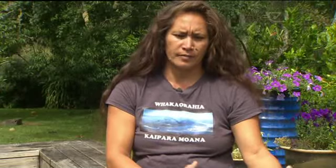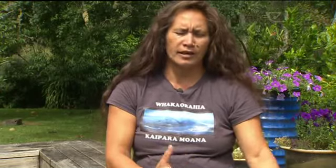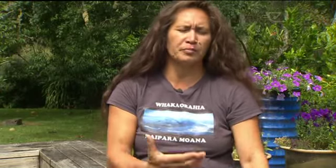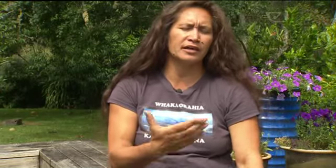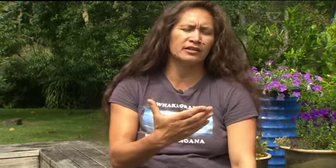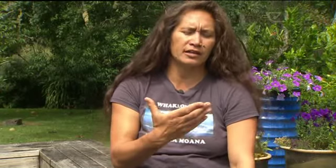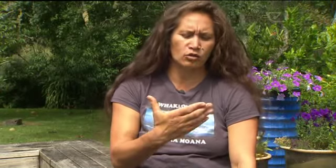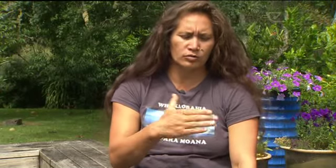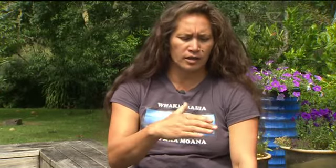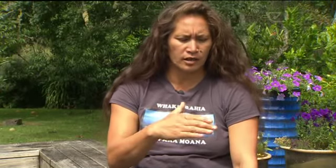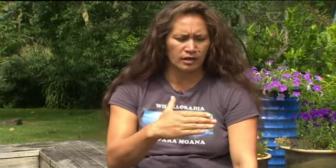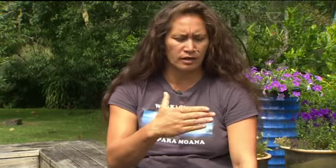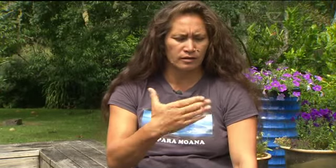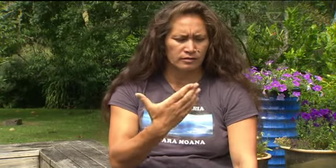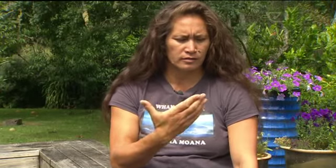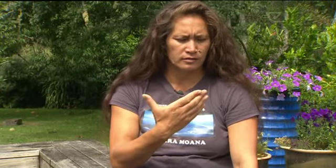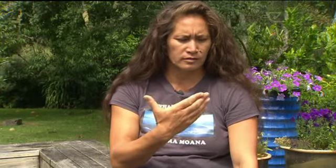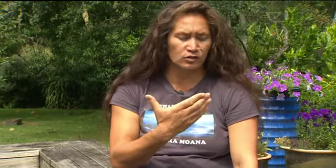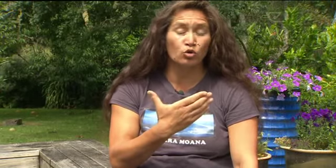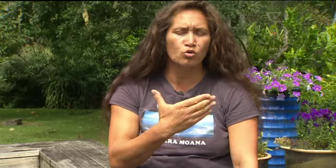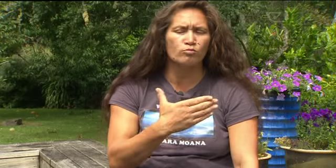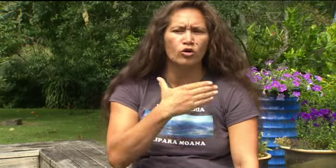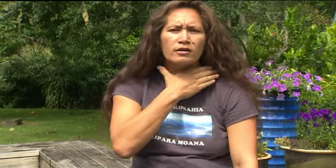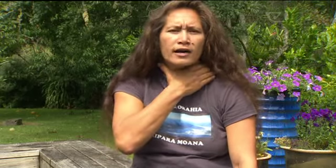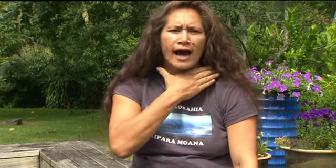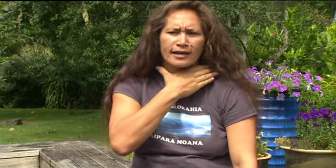One example is the word hangi.